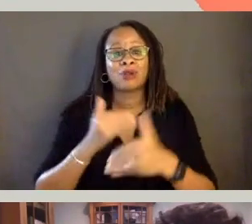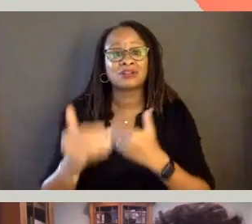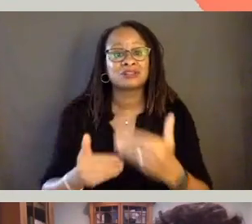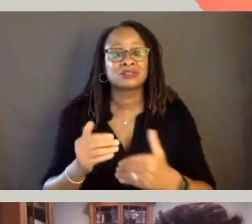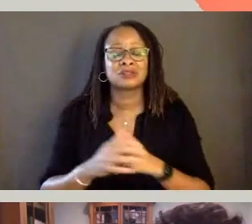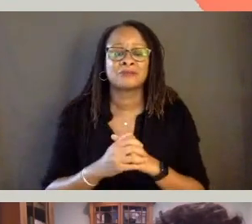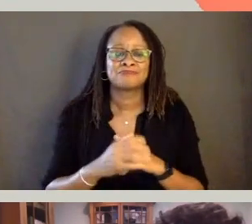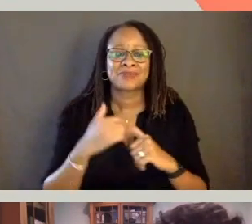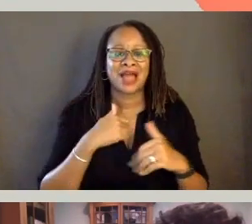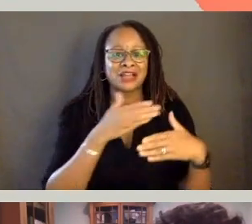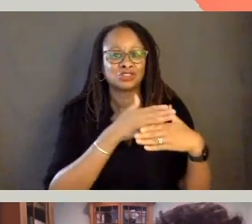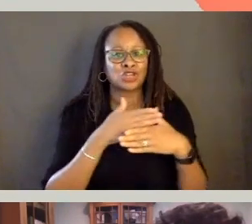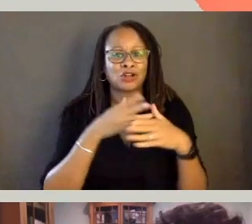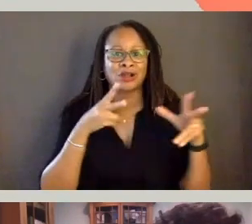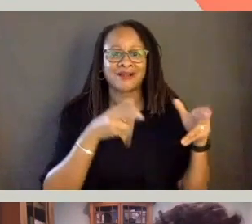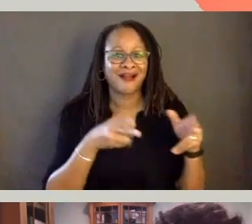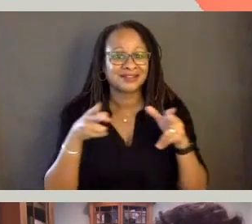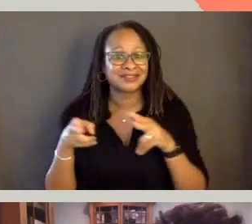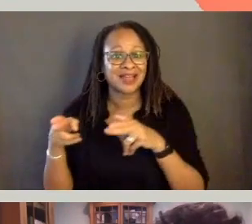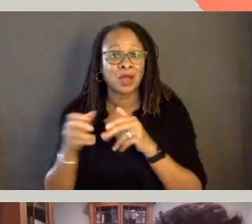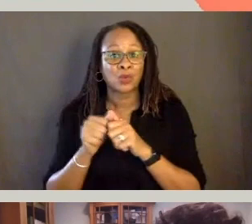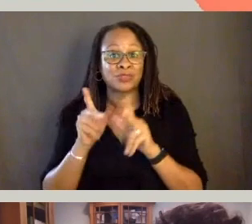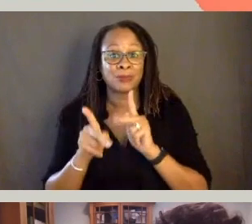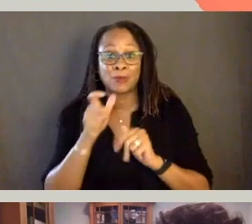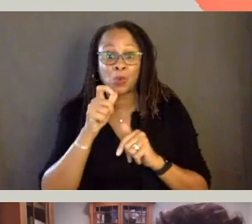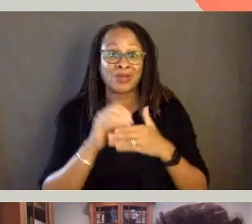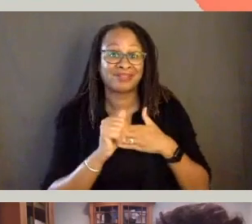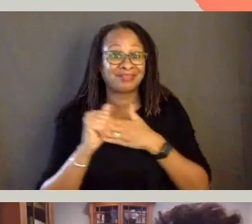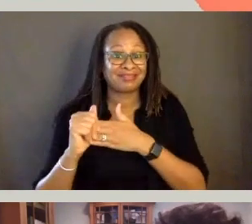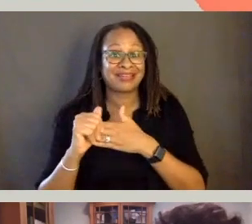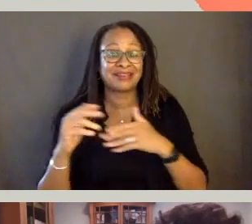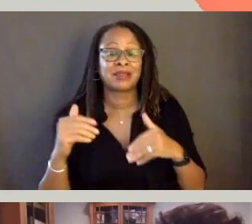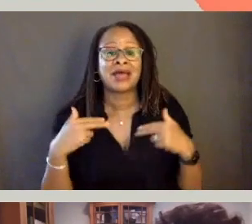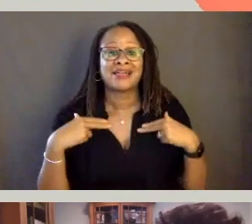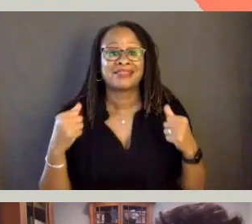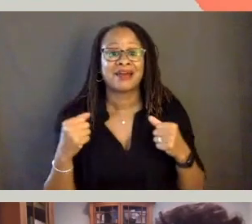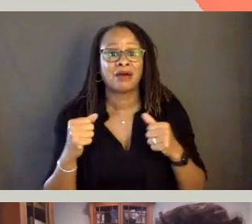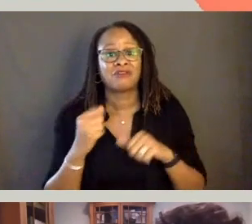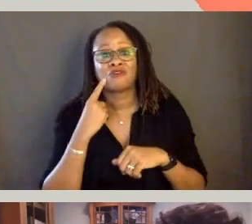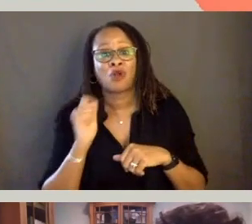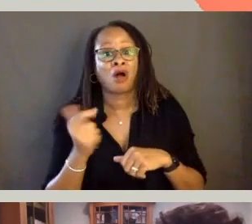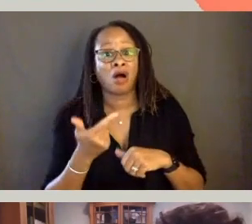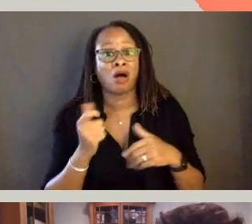I would share cuts with folks who are leading the health for our movement to get a sense,